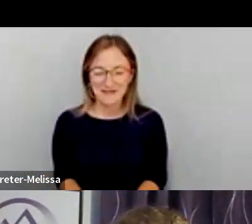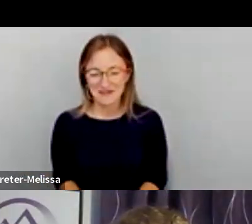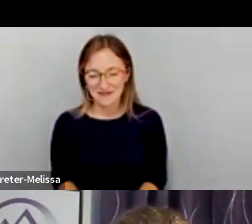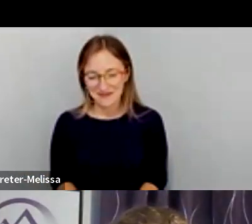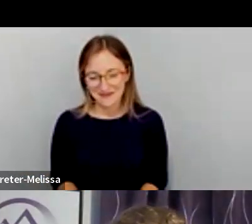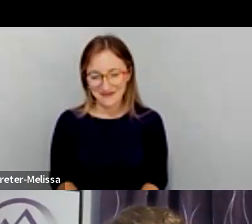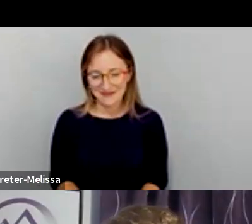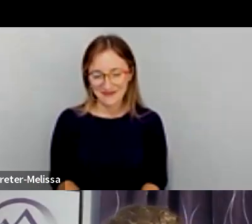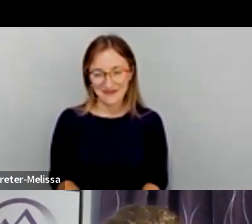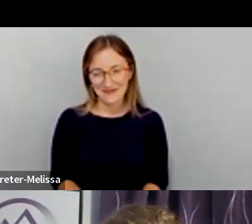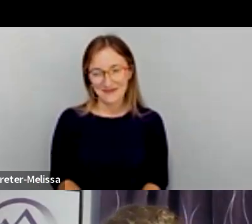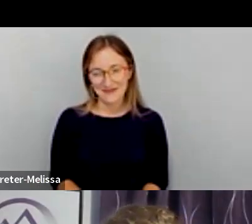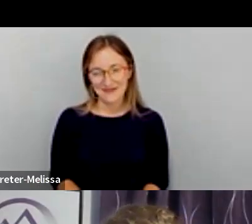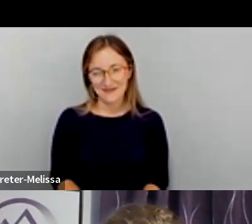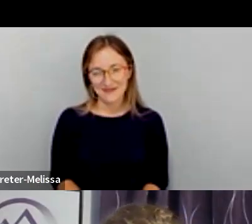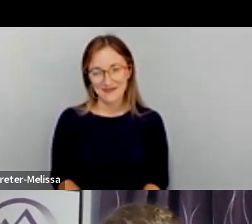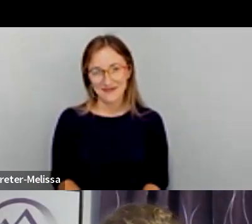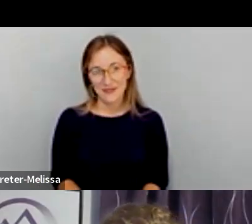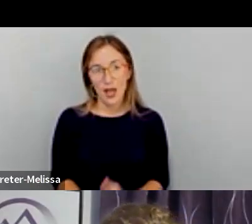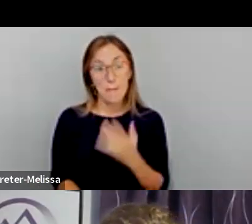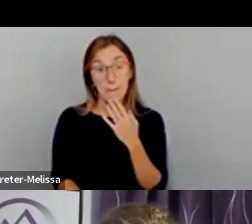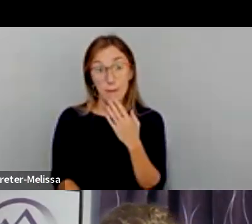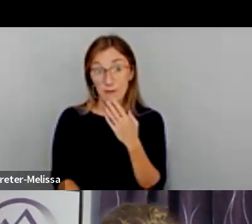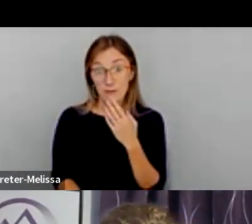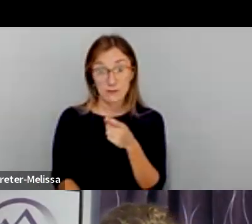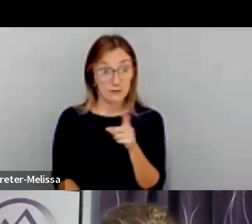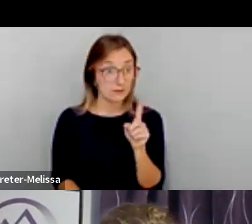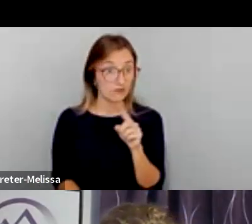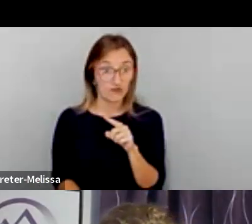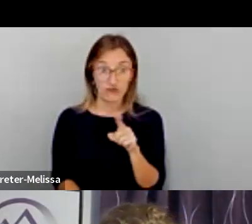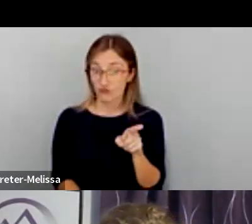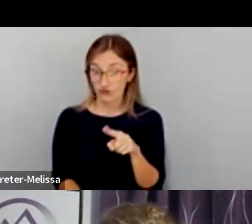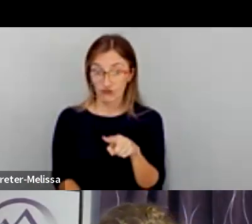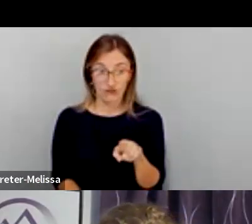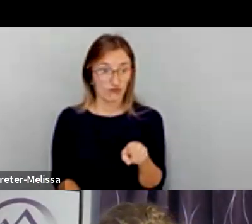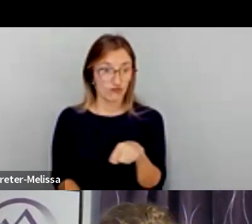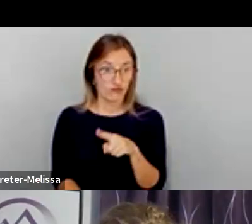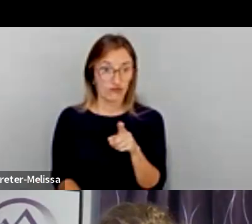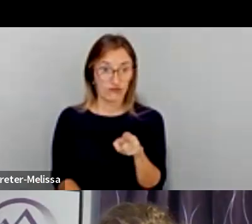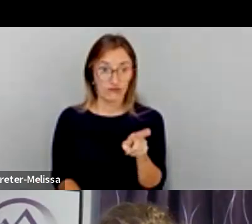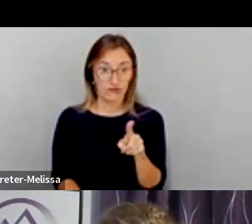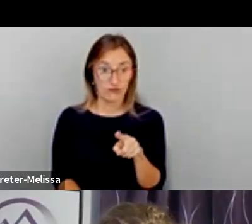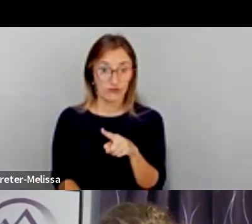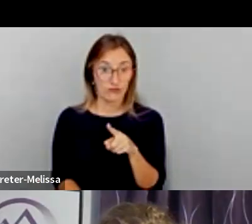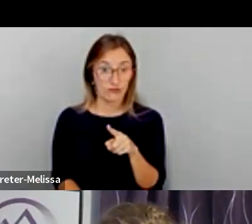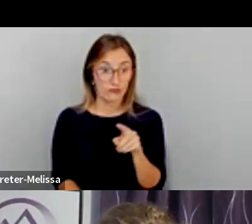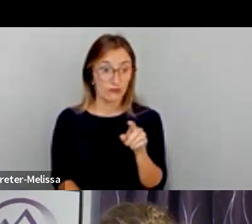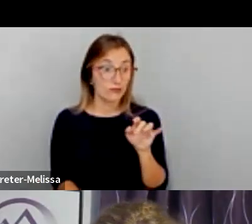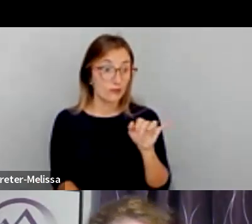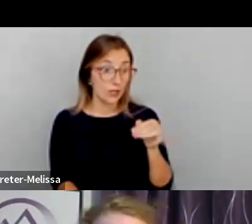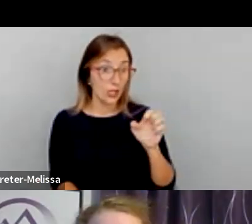every year me and my friends have a costume party, and that is always a fun